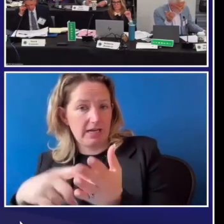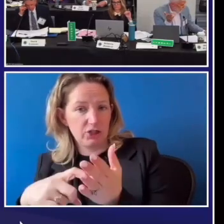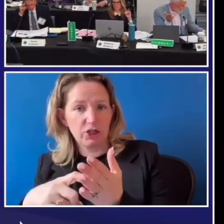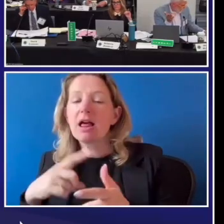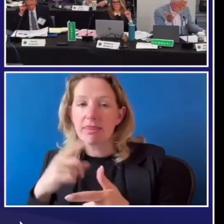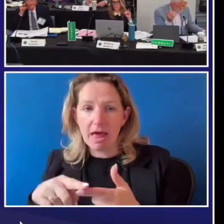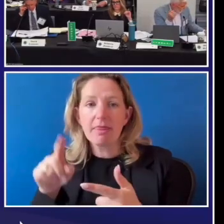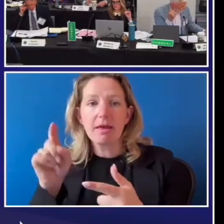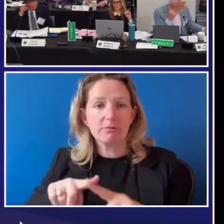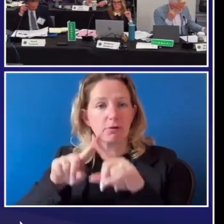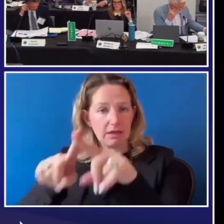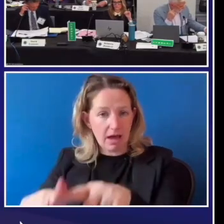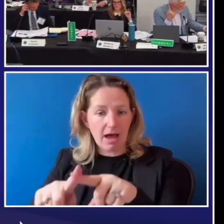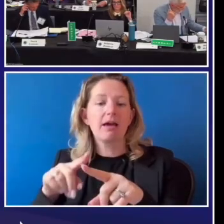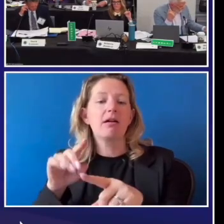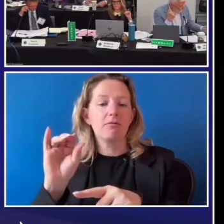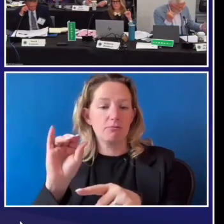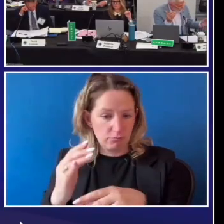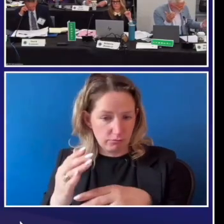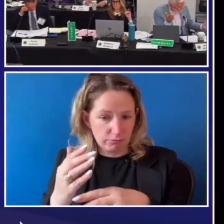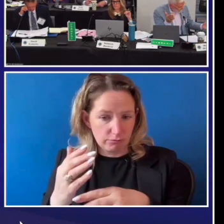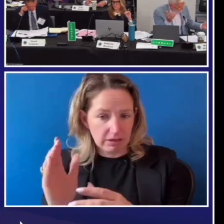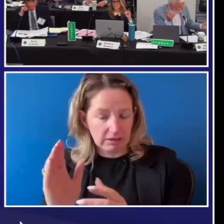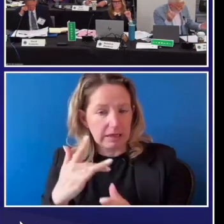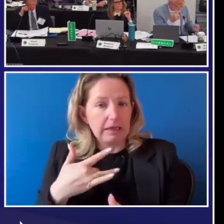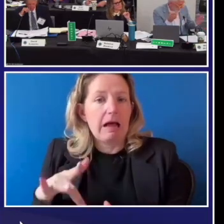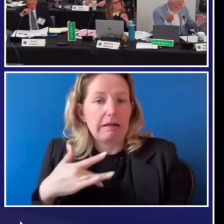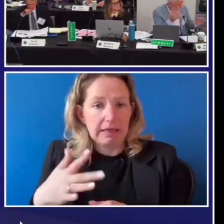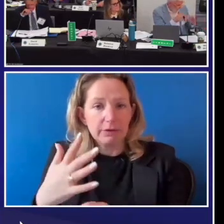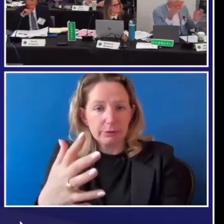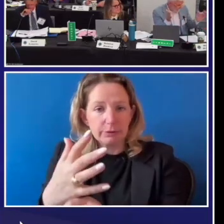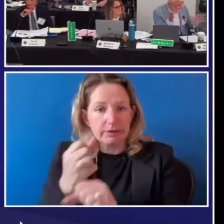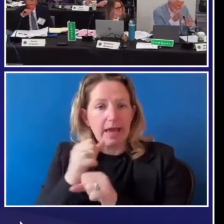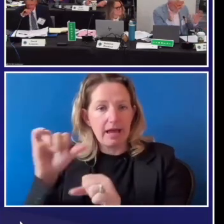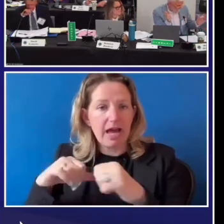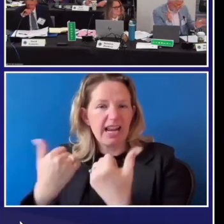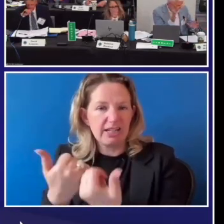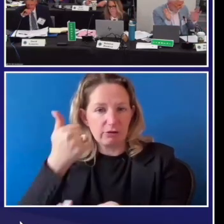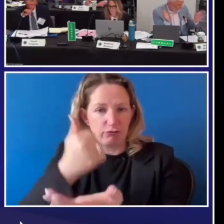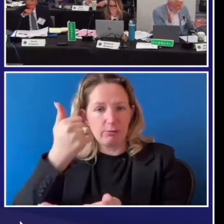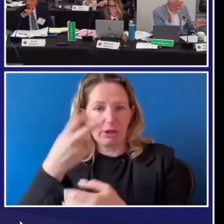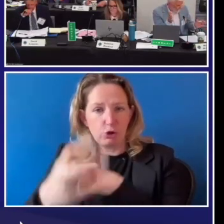And then further down, if after 2 years, after, We said, okay, you don't have it today.